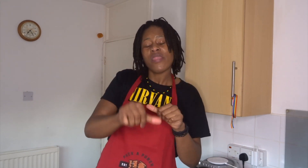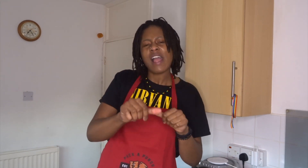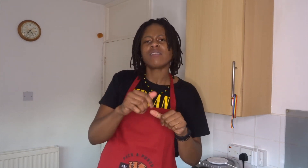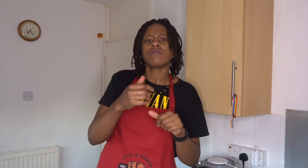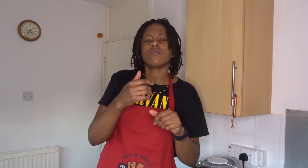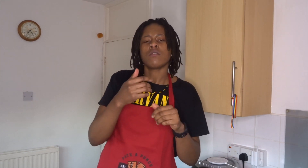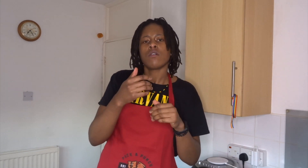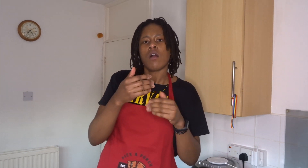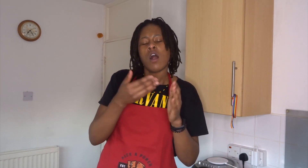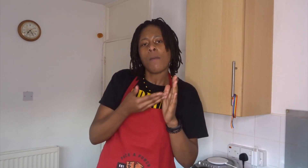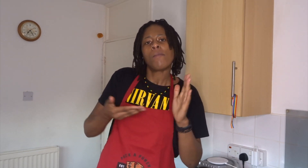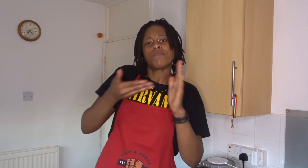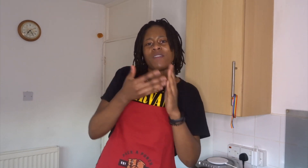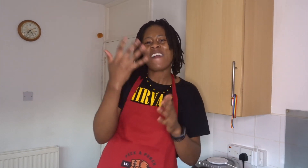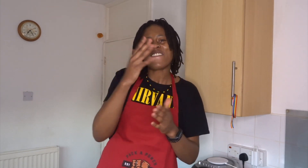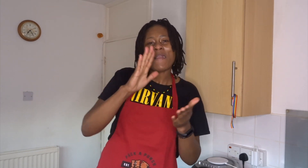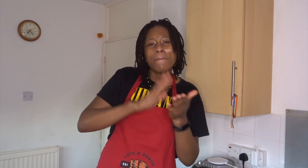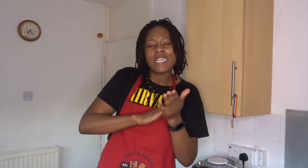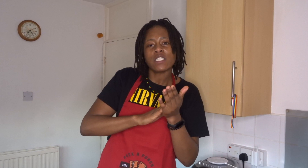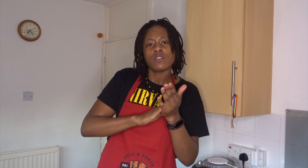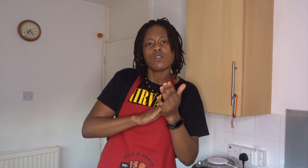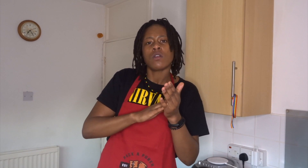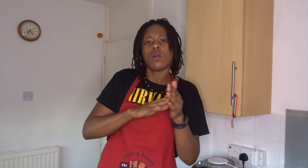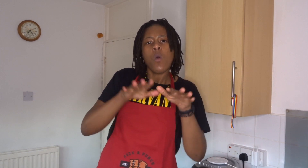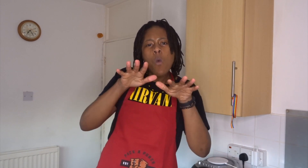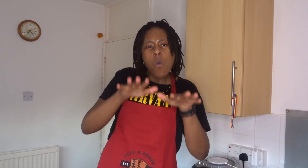and leave it to cook on a high heat for about 10 minutes.